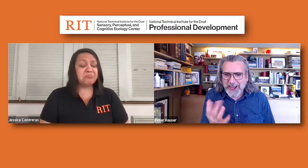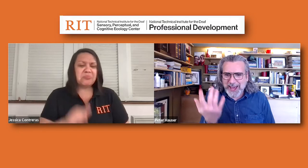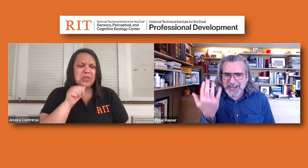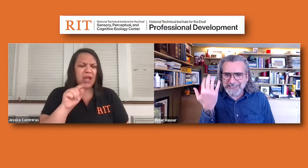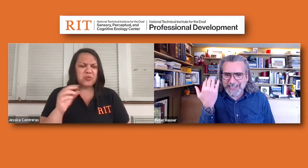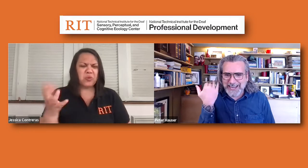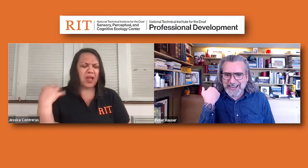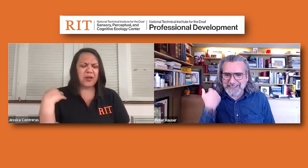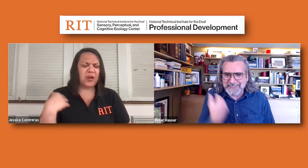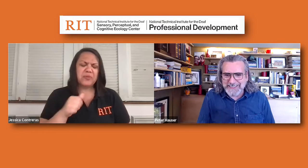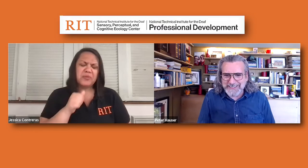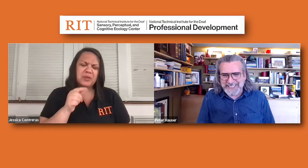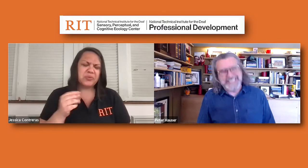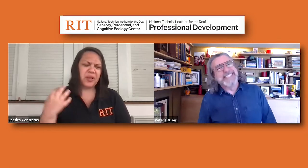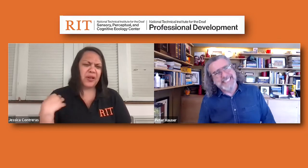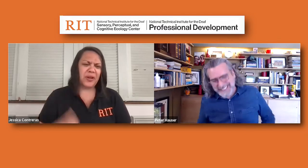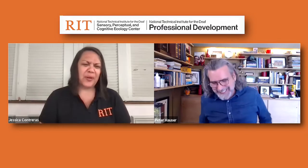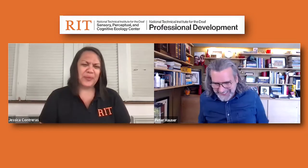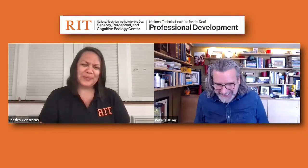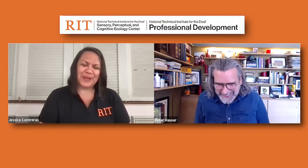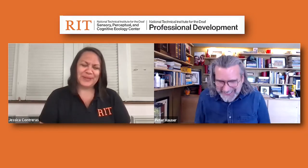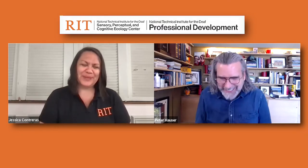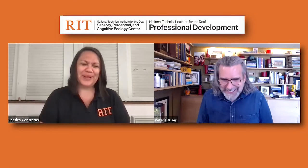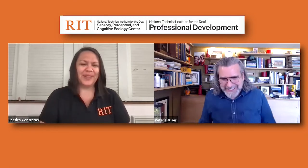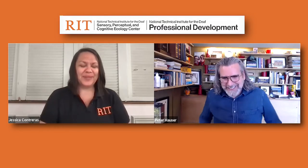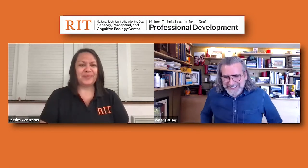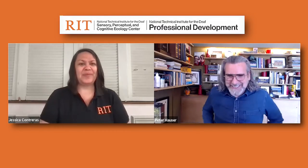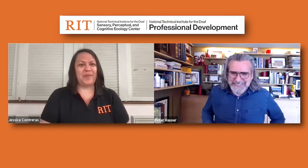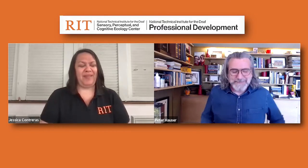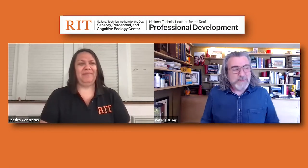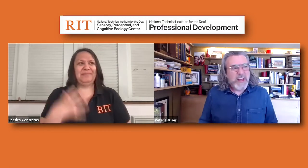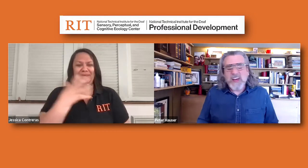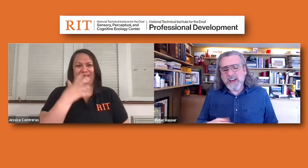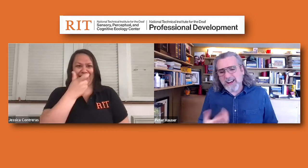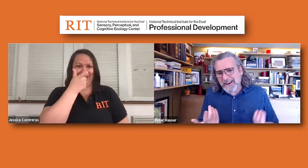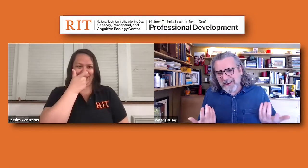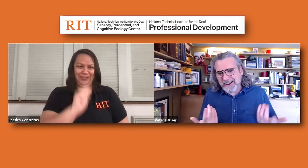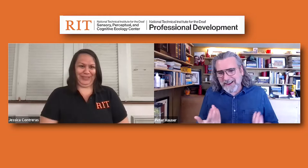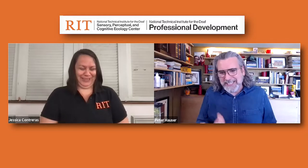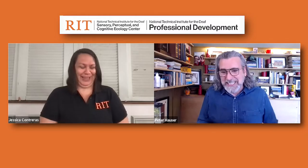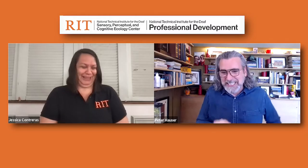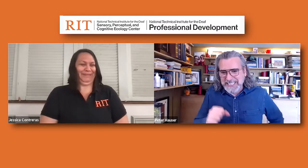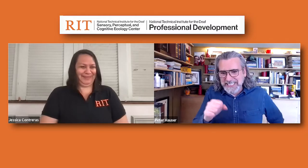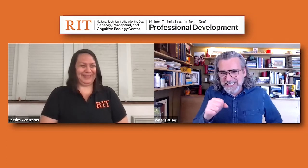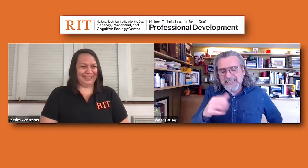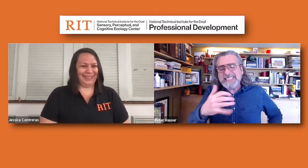the English text was the best, and that was-- that was a while ago. Jessica: That's fascinating.